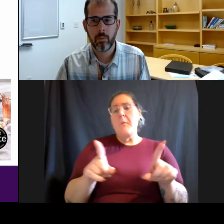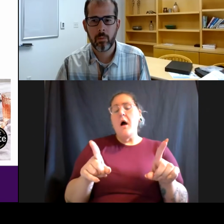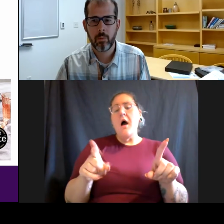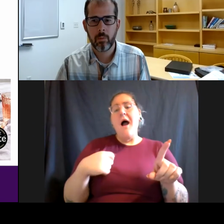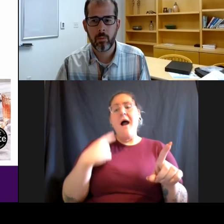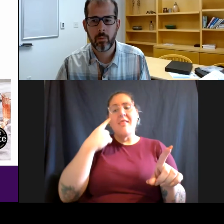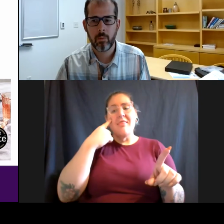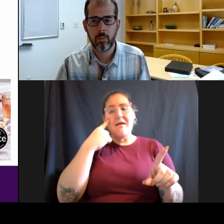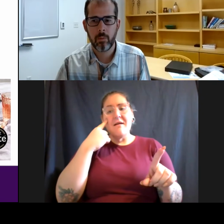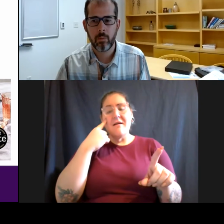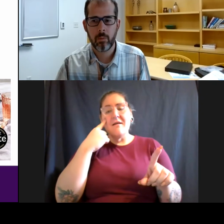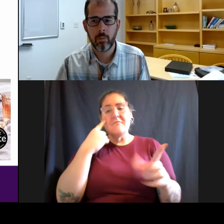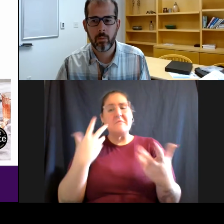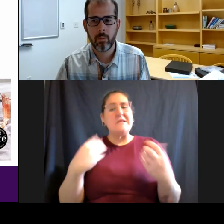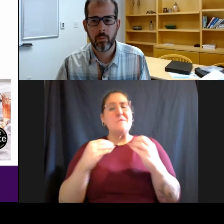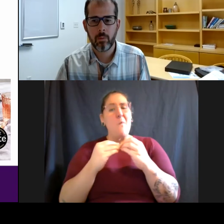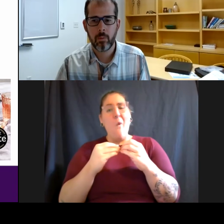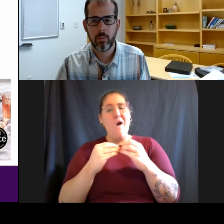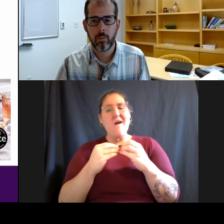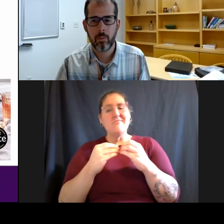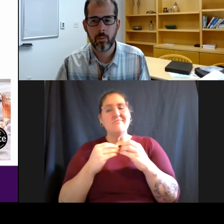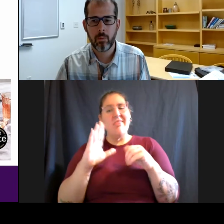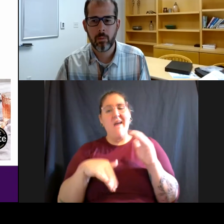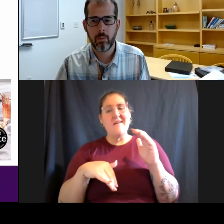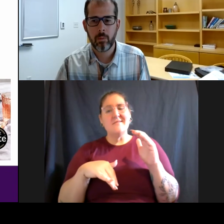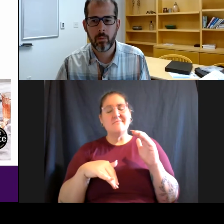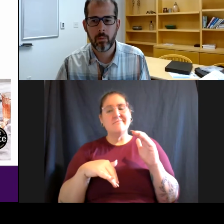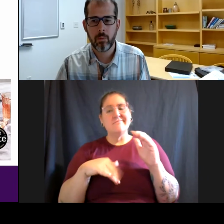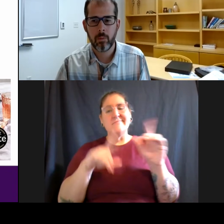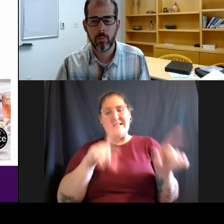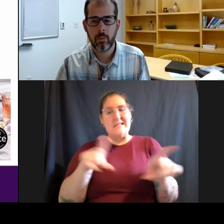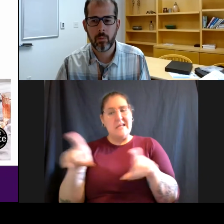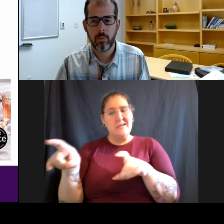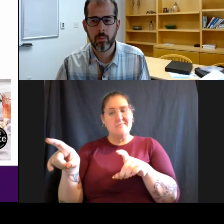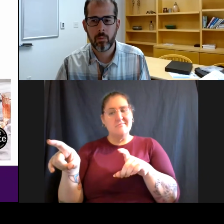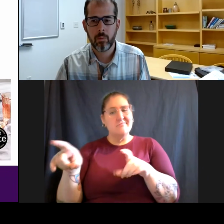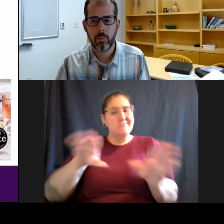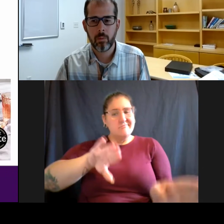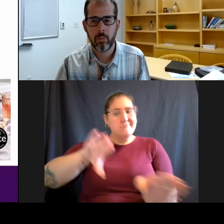is more than just testing tools. Really, as a designer I would probably be and this is